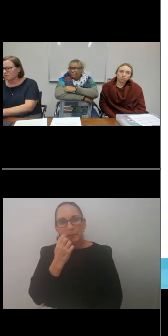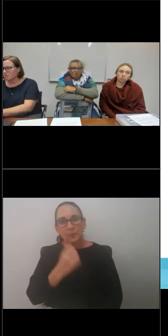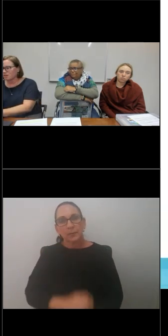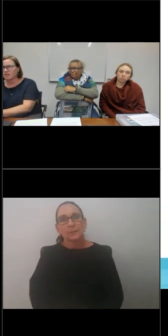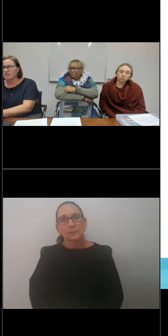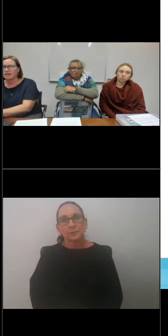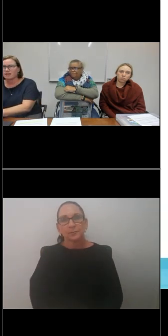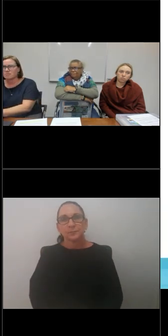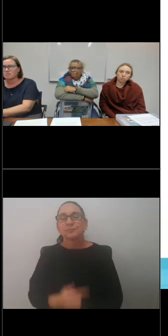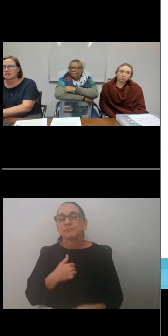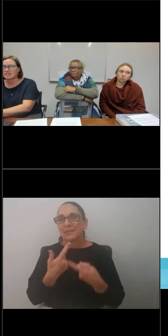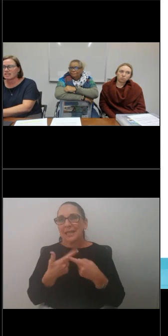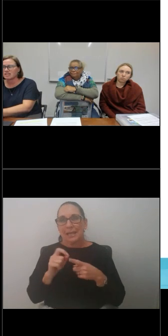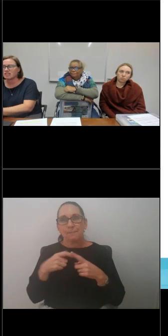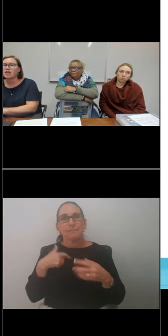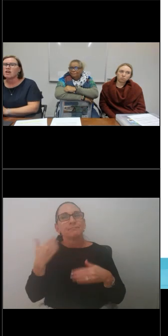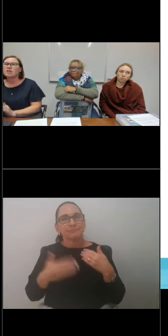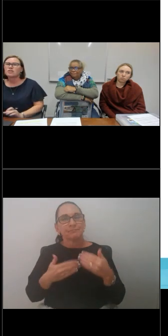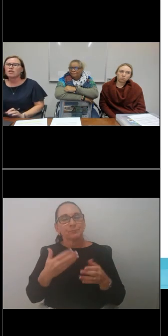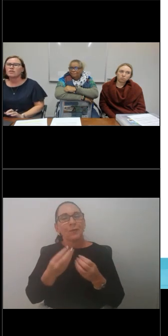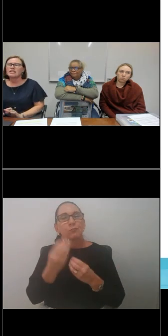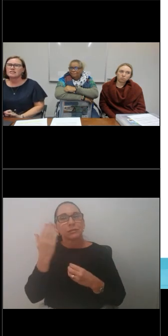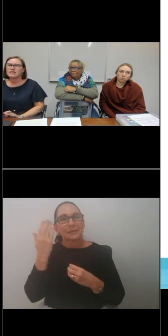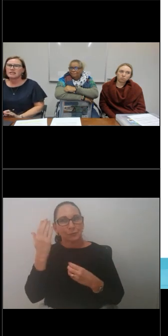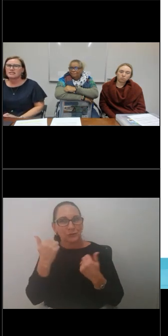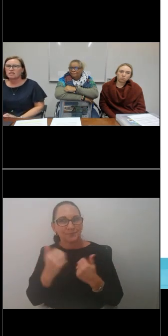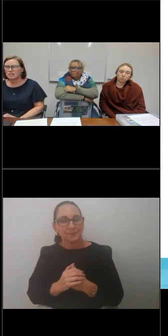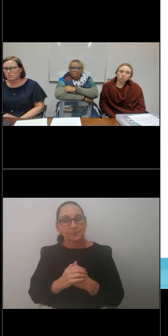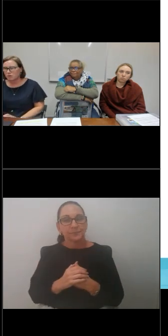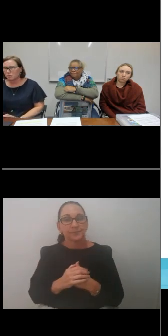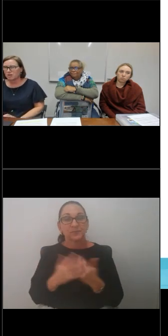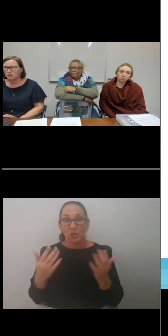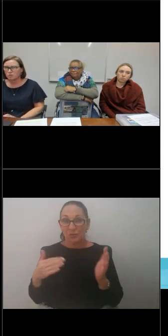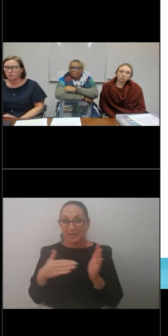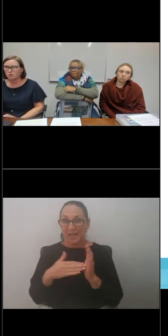on with our presentation so in today's session this is what we're going to talk through we're